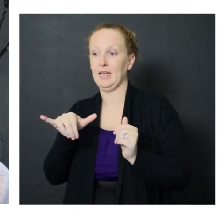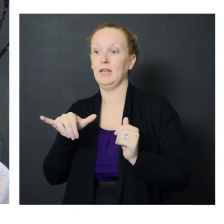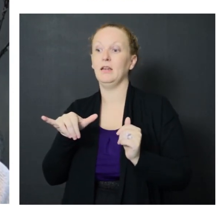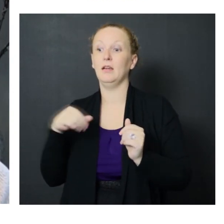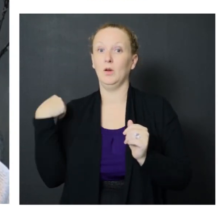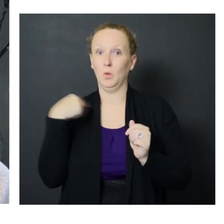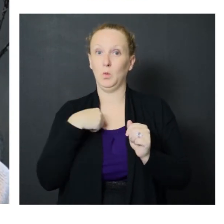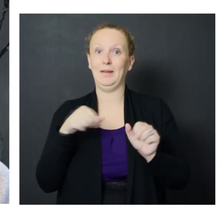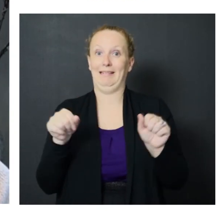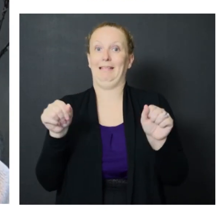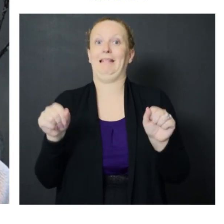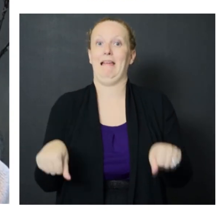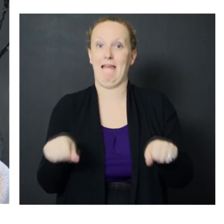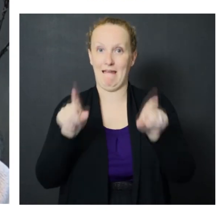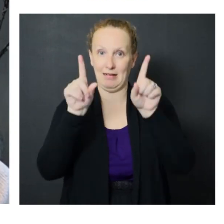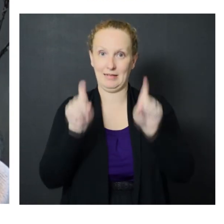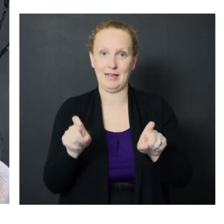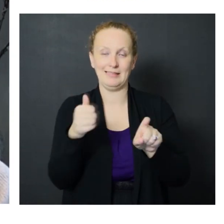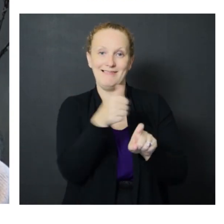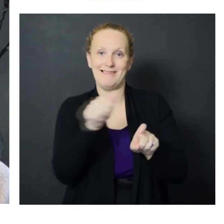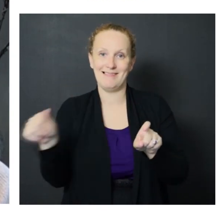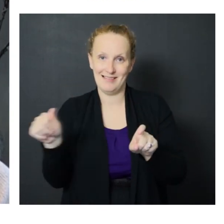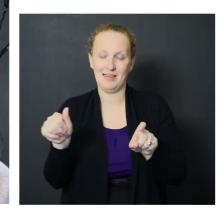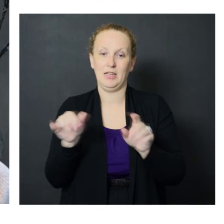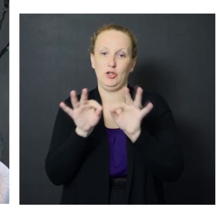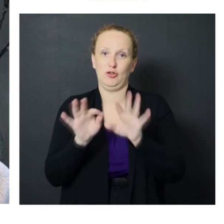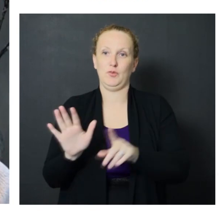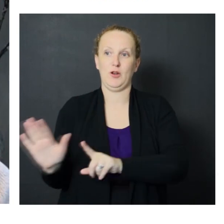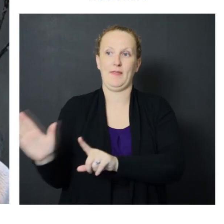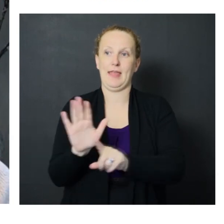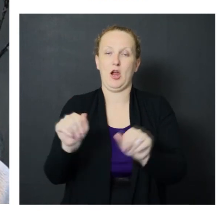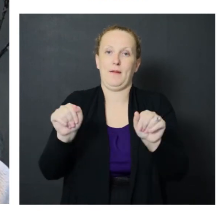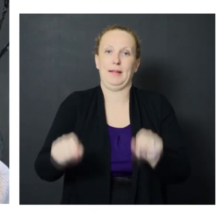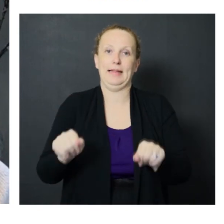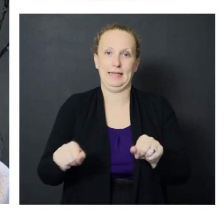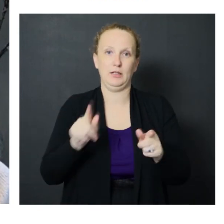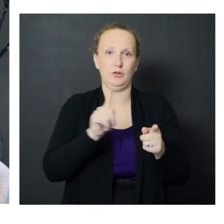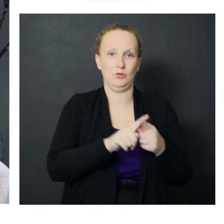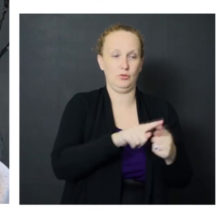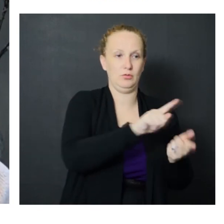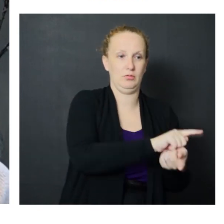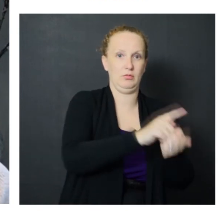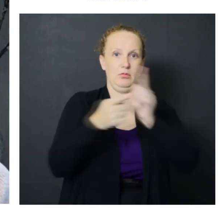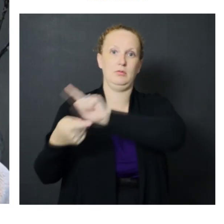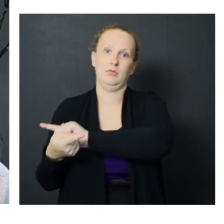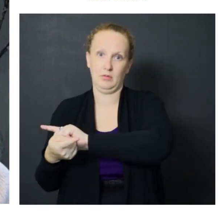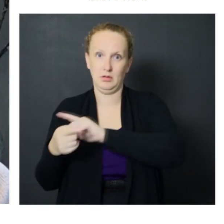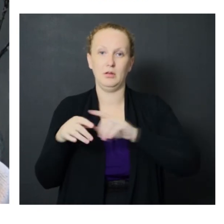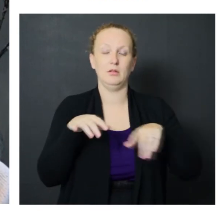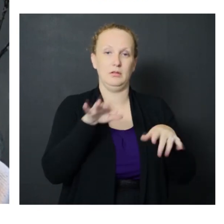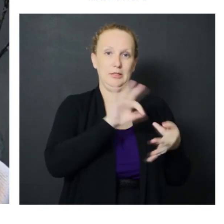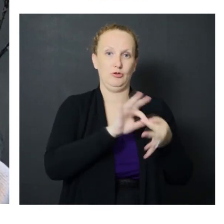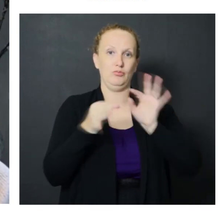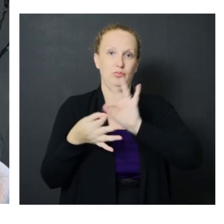test any interpreters abilities to transfer meaning their, the monolingual English to English exam.